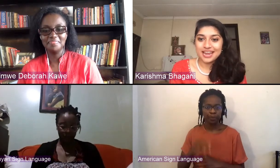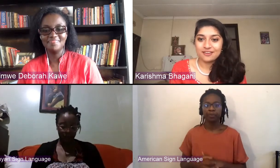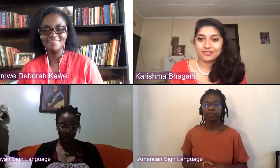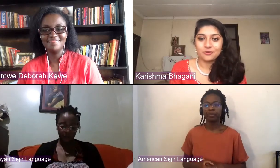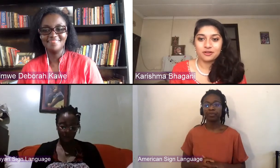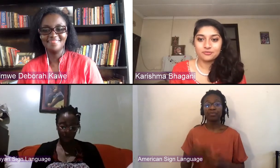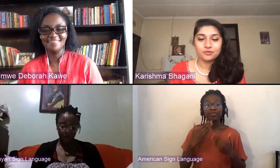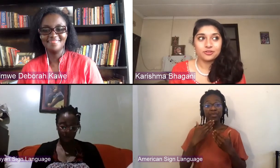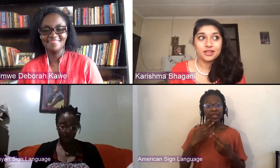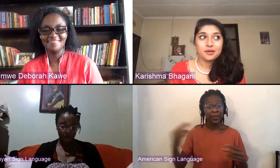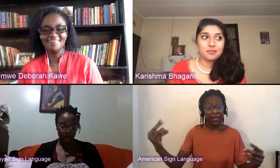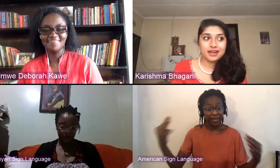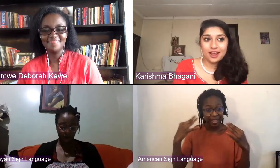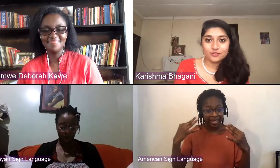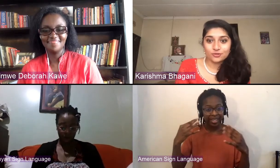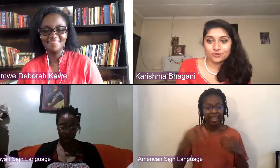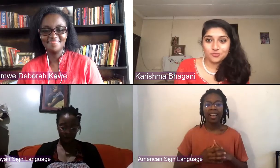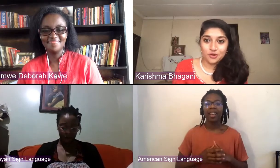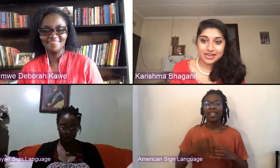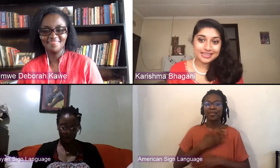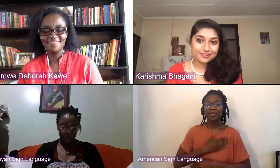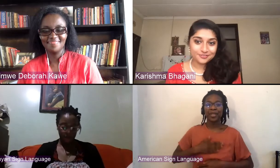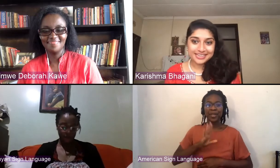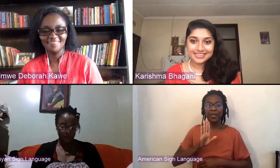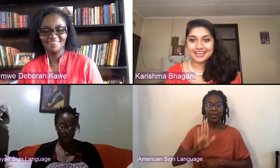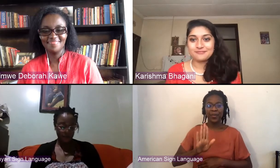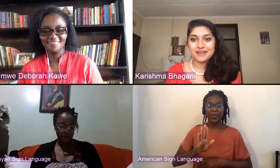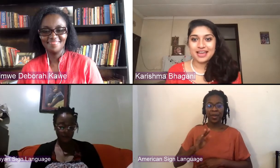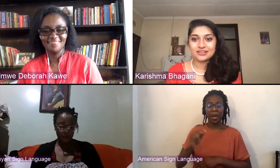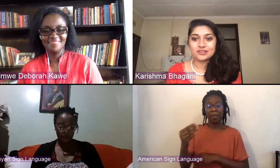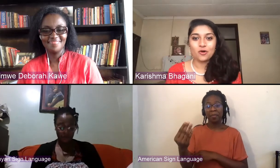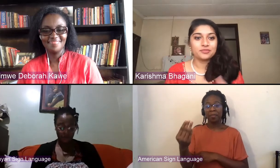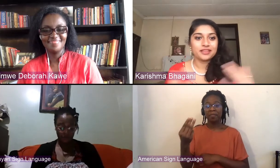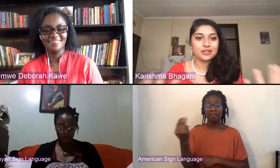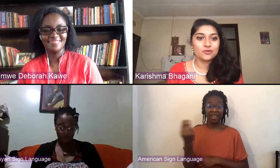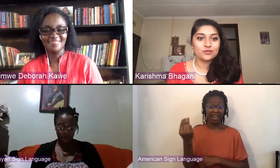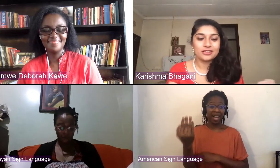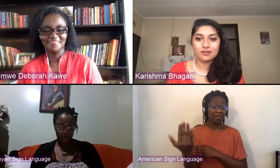have a wonderful Monday afternoon, morning, evening and hope that the new year